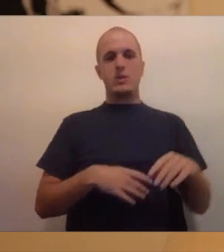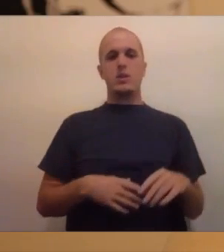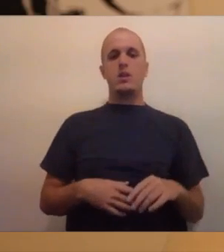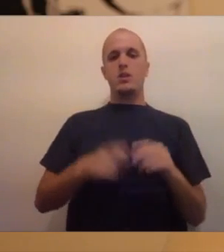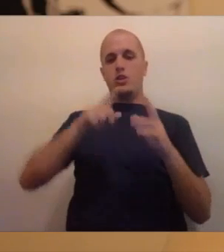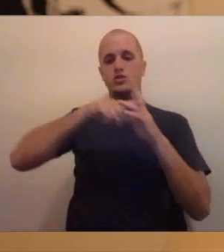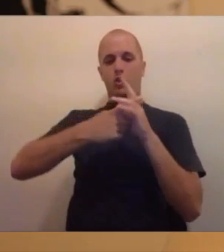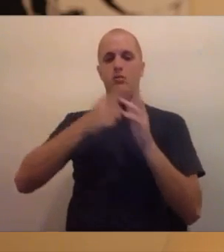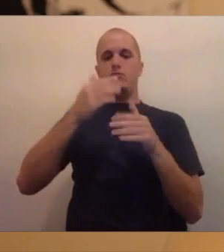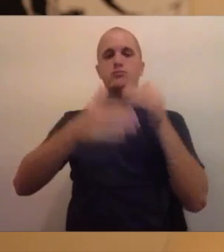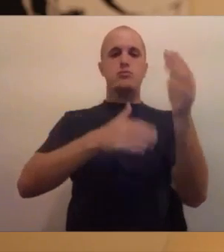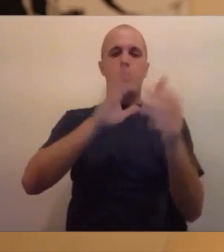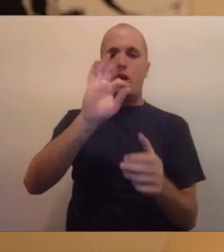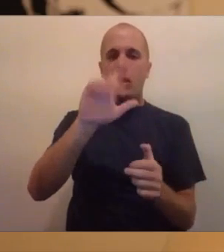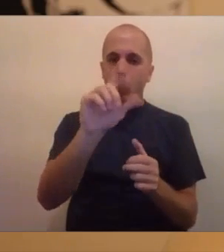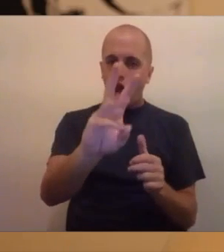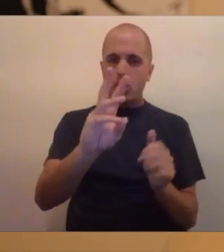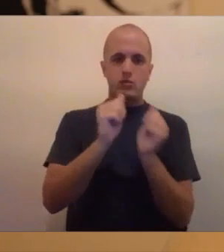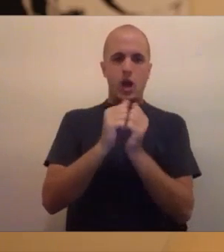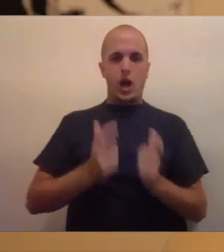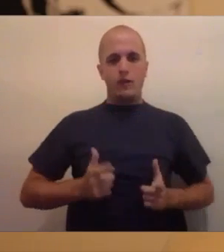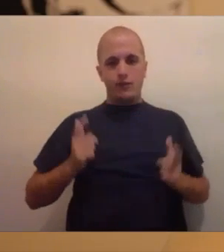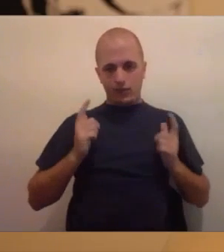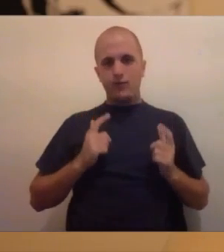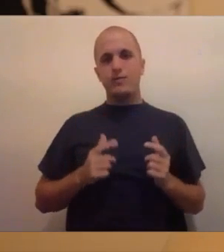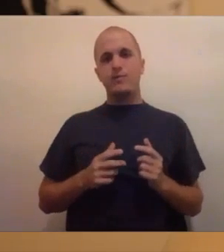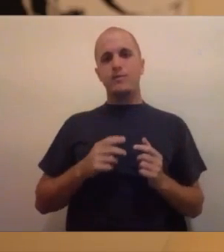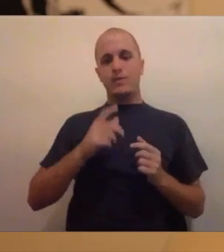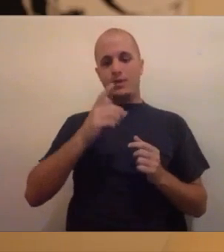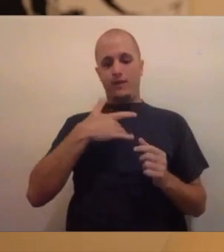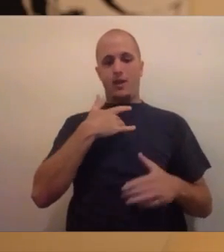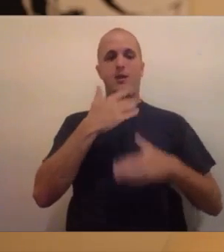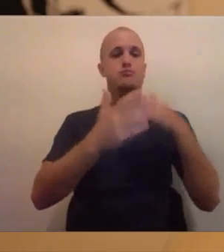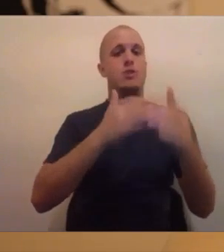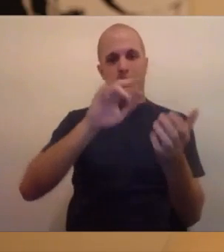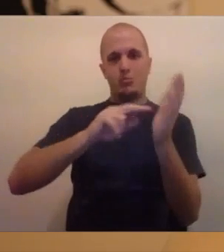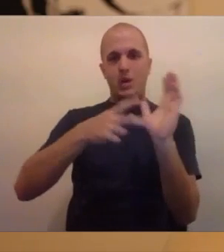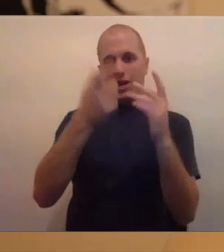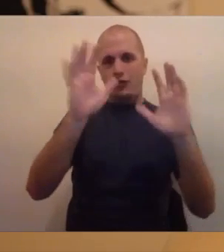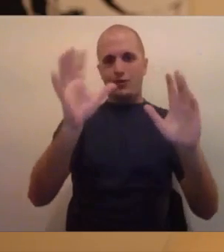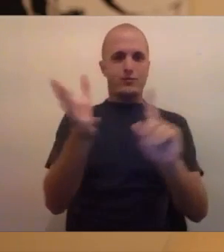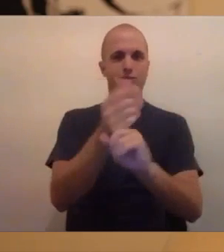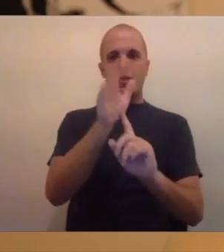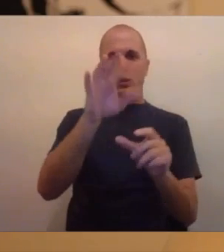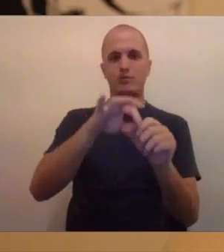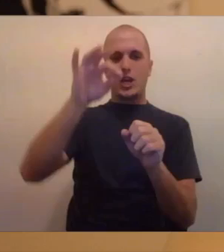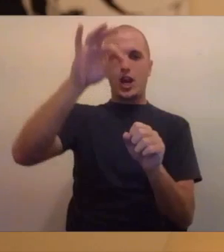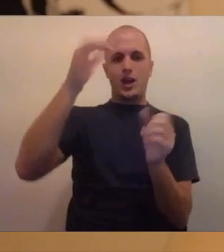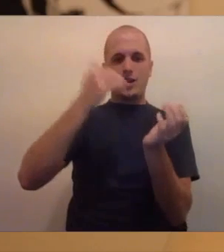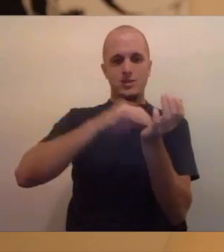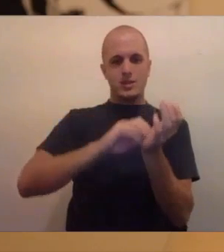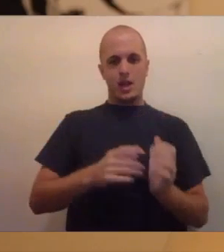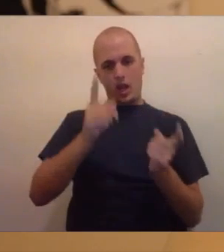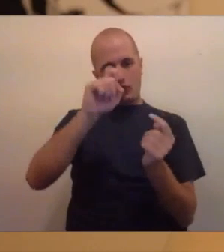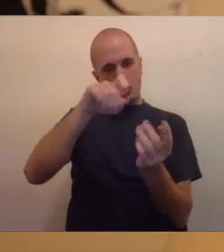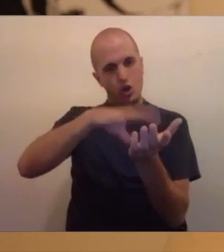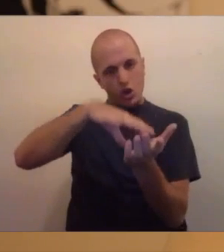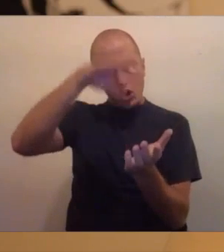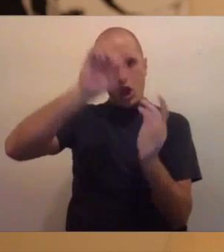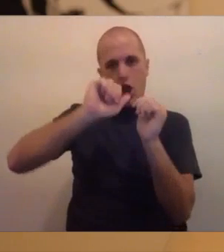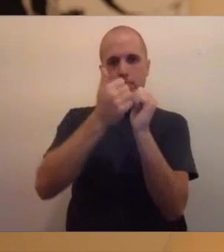you. And flowing, it opens up again, you can recapture it.